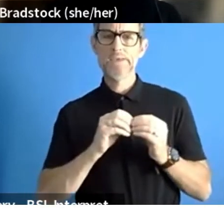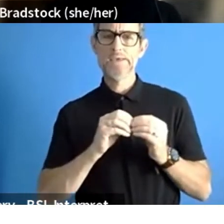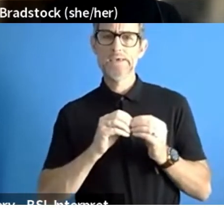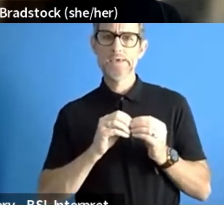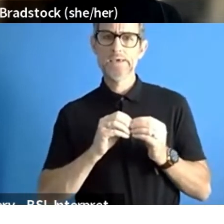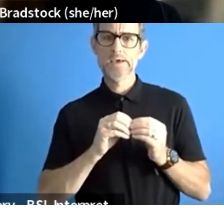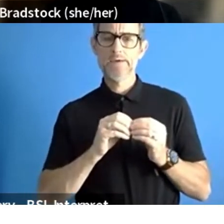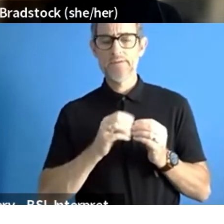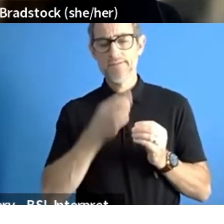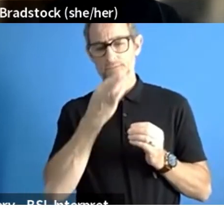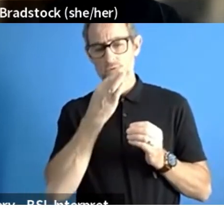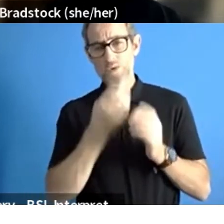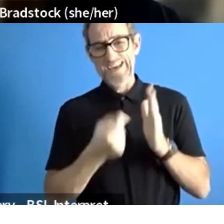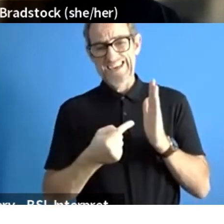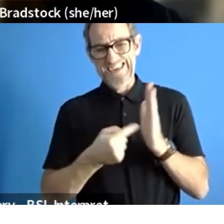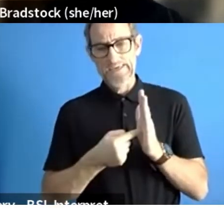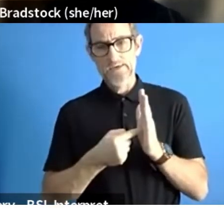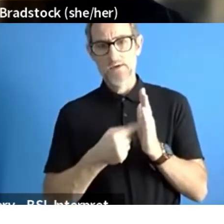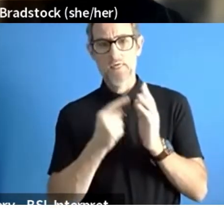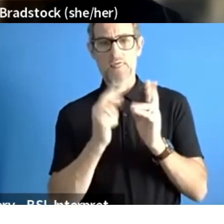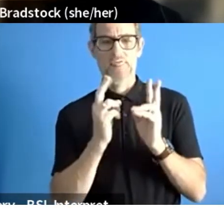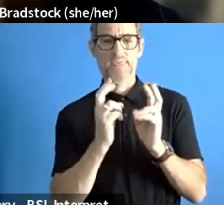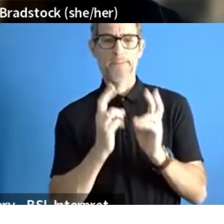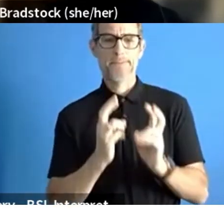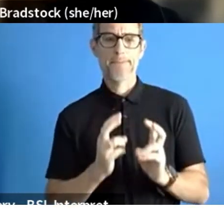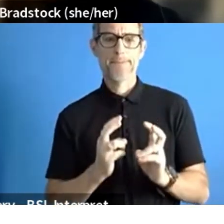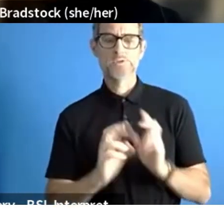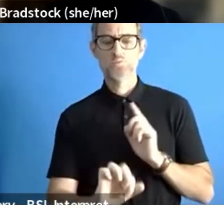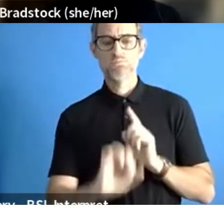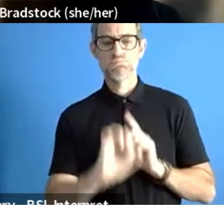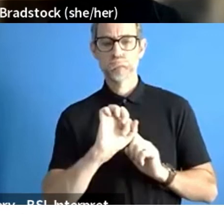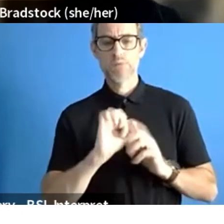of key things that stood out to me about how to succeed in meeting the